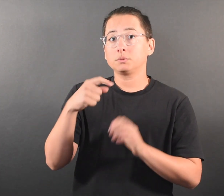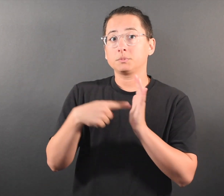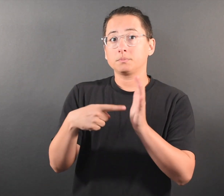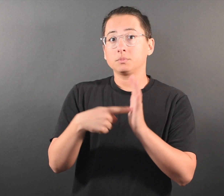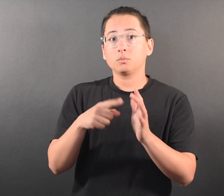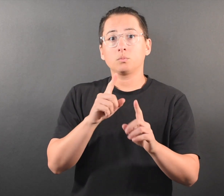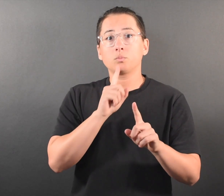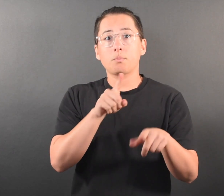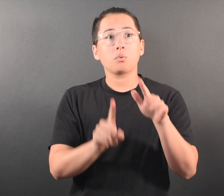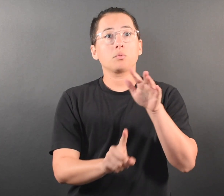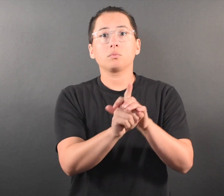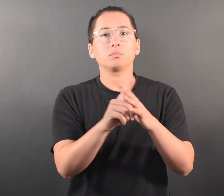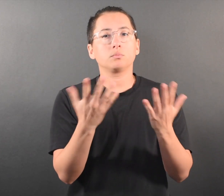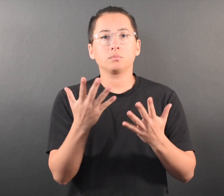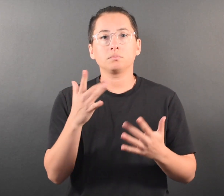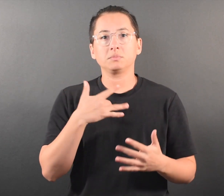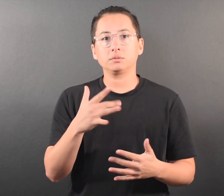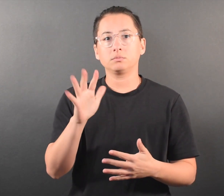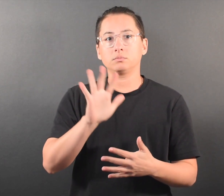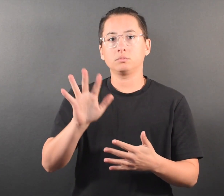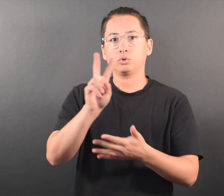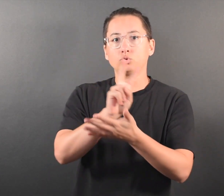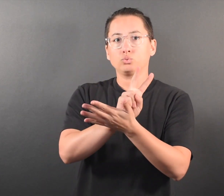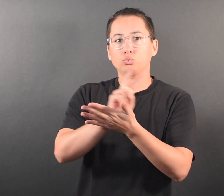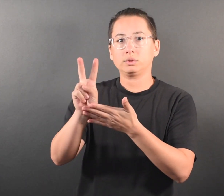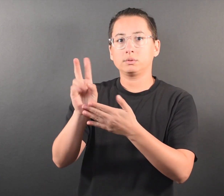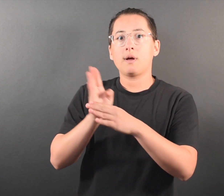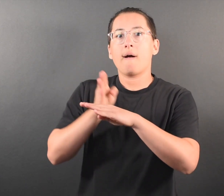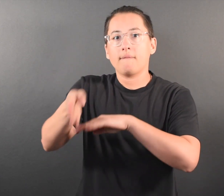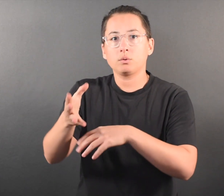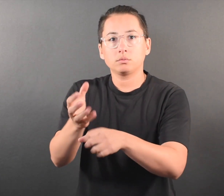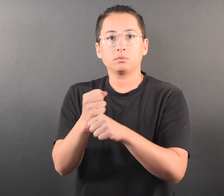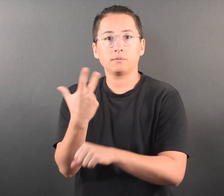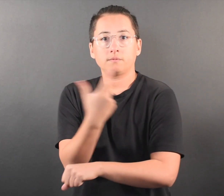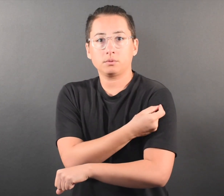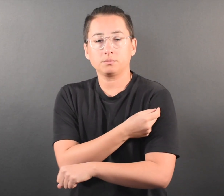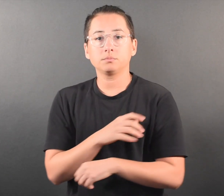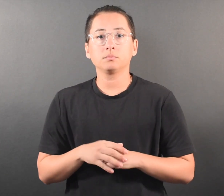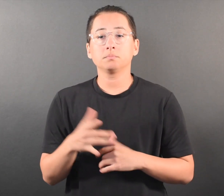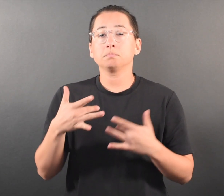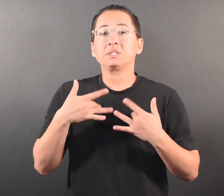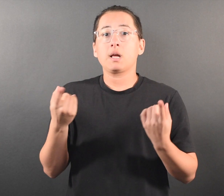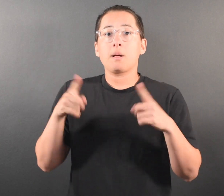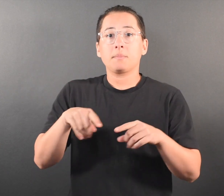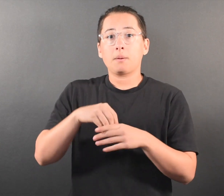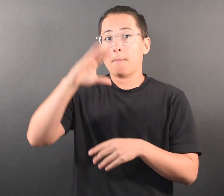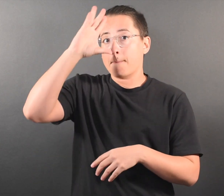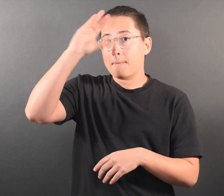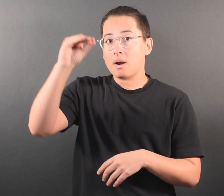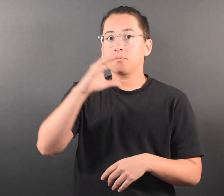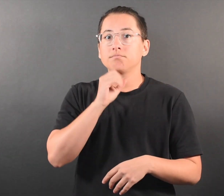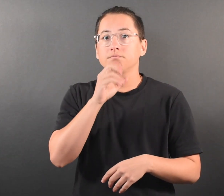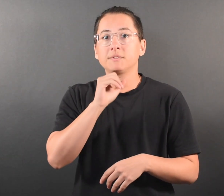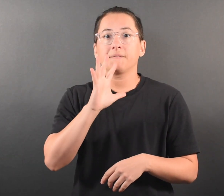Symptoms of GBS have mostly been reported about two weeks after someone gets vaccinated and